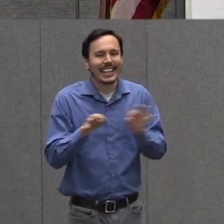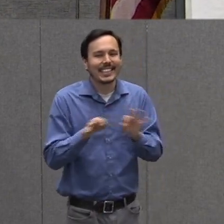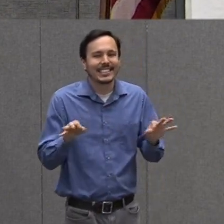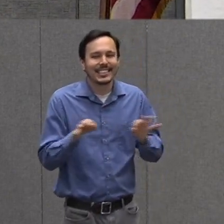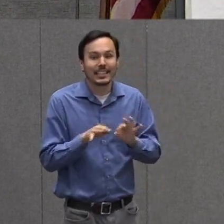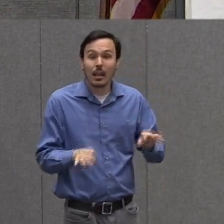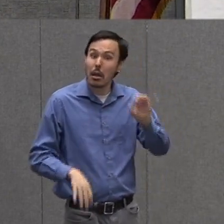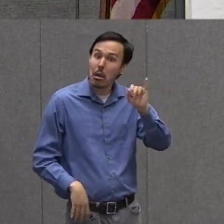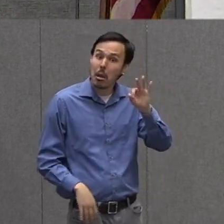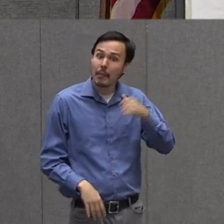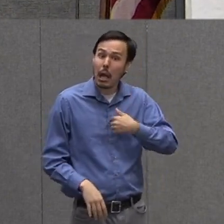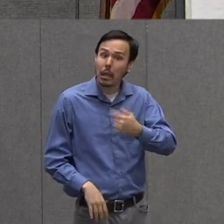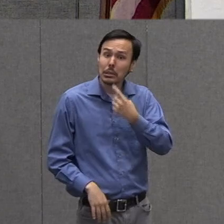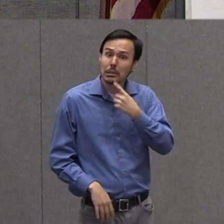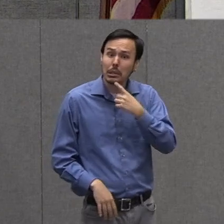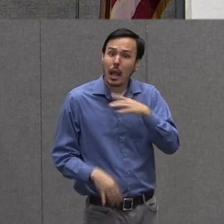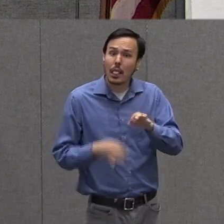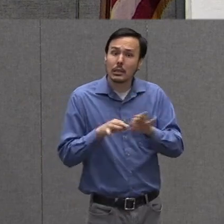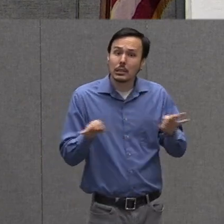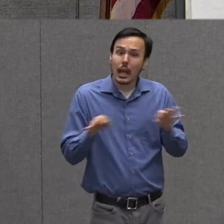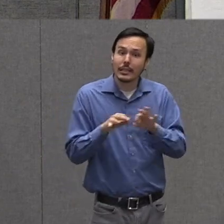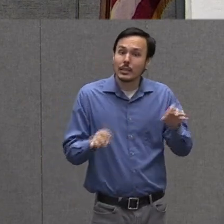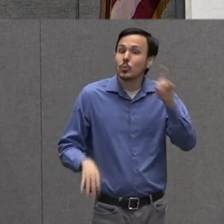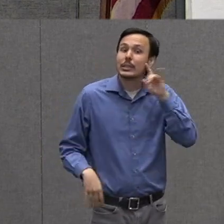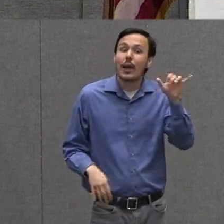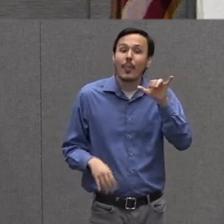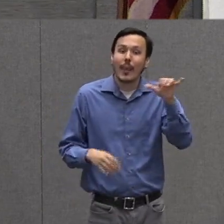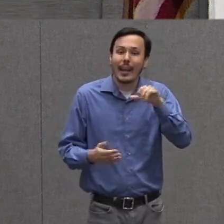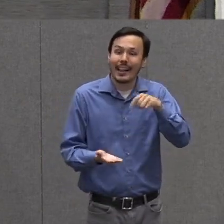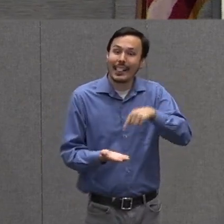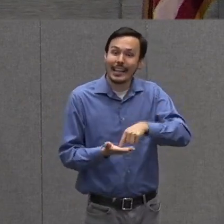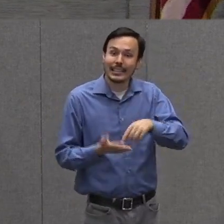If I was to say the sentence, it would sound like this.